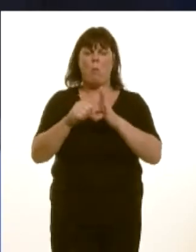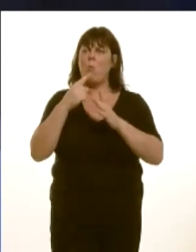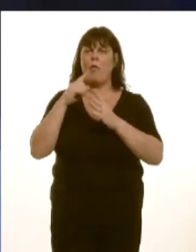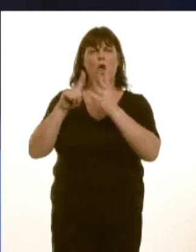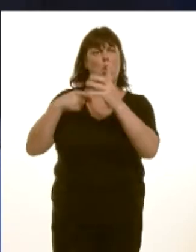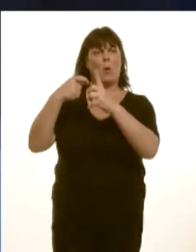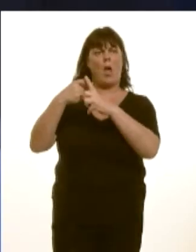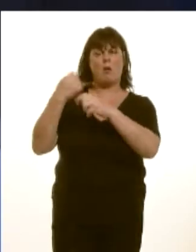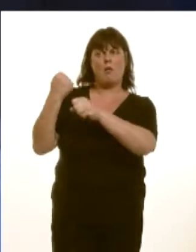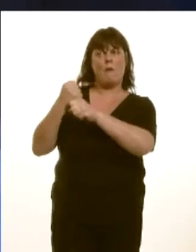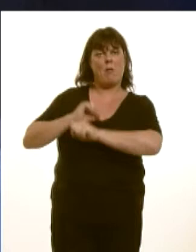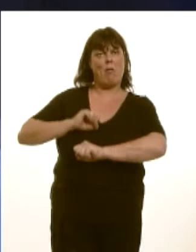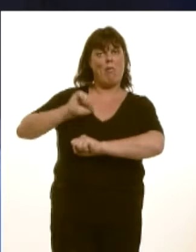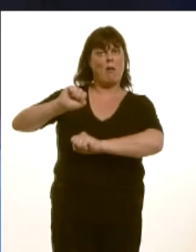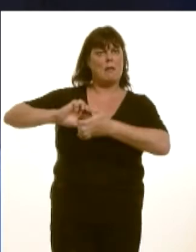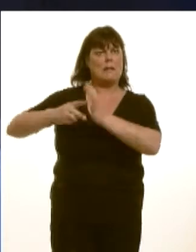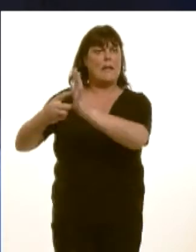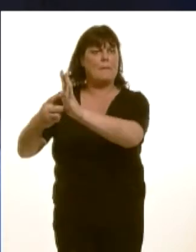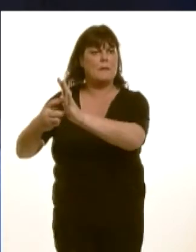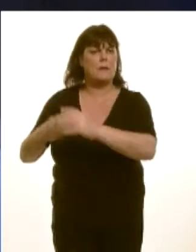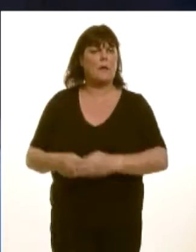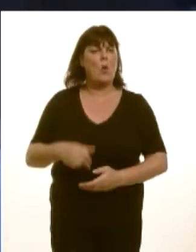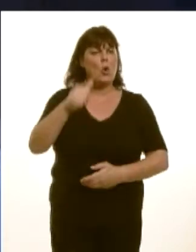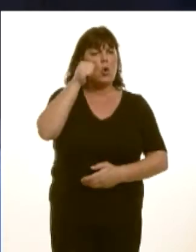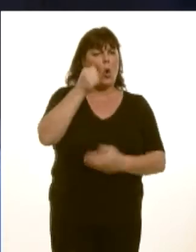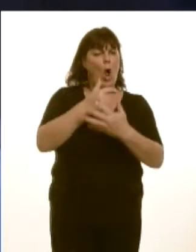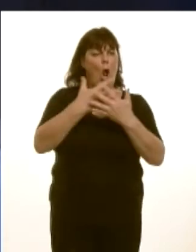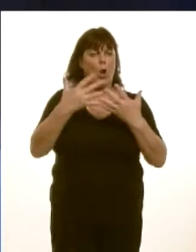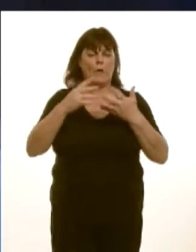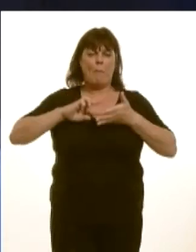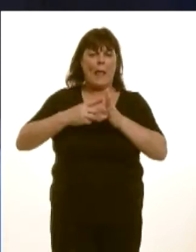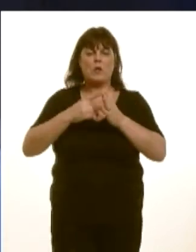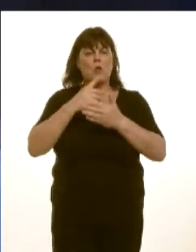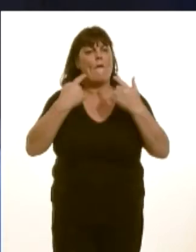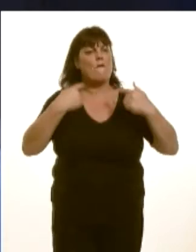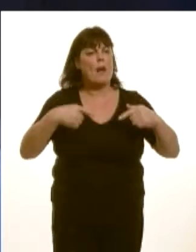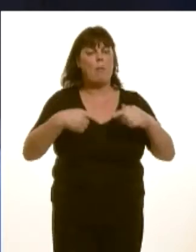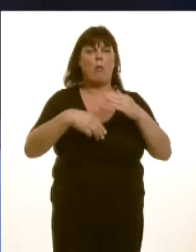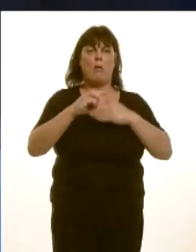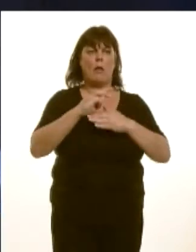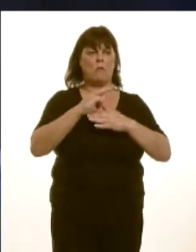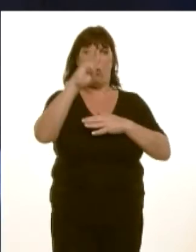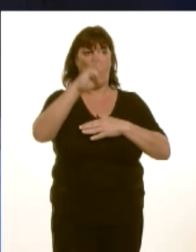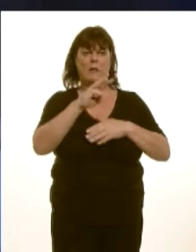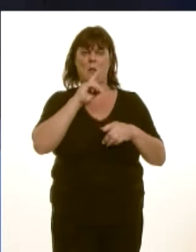Similarly, the Lift programme announced this year is not available in many parts of Wales, including Wales’s worst NEET hot spot: Bridgend.